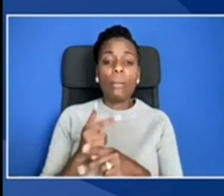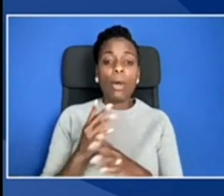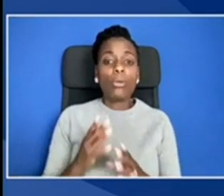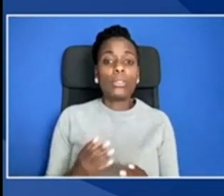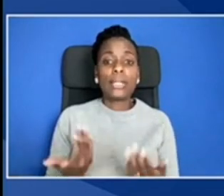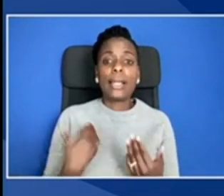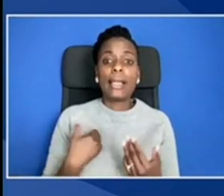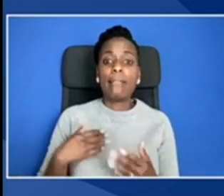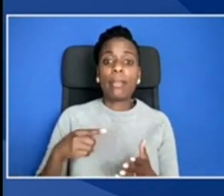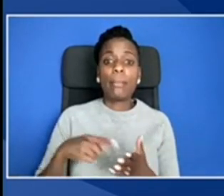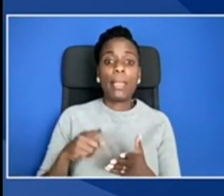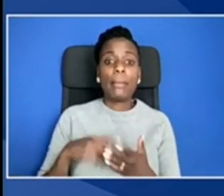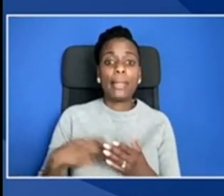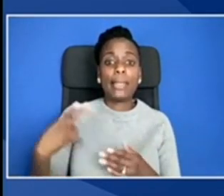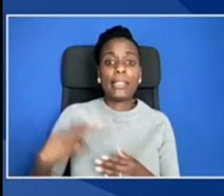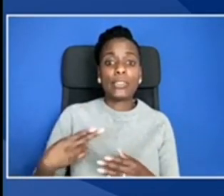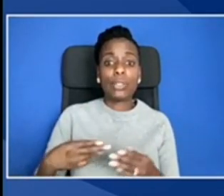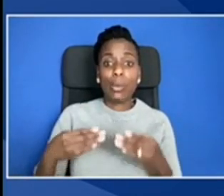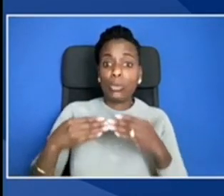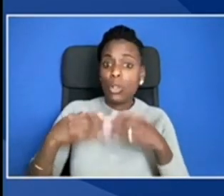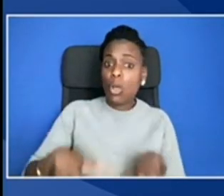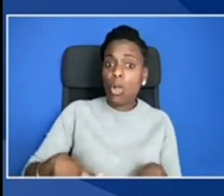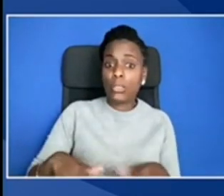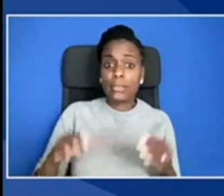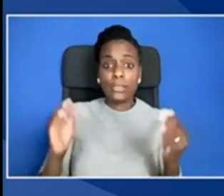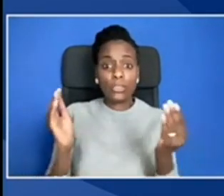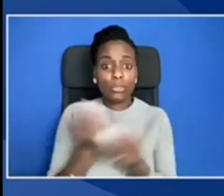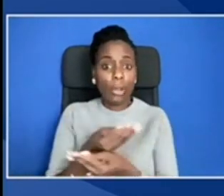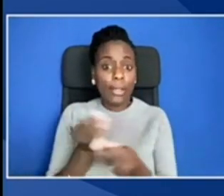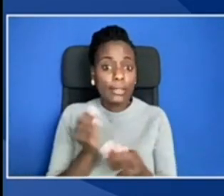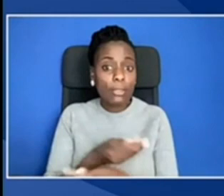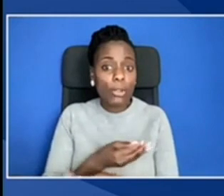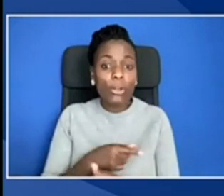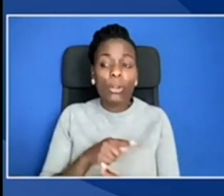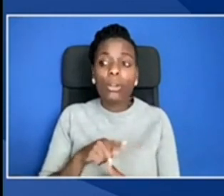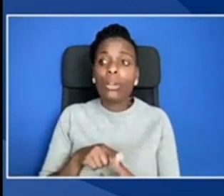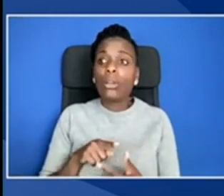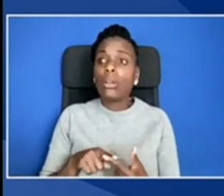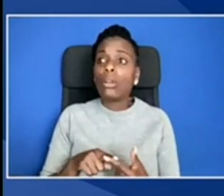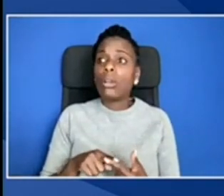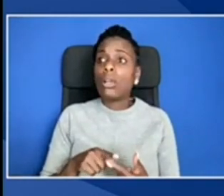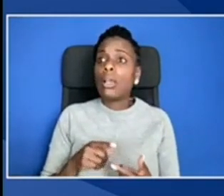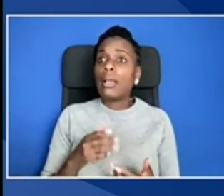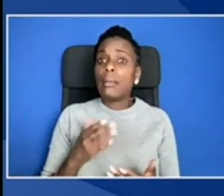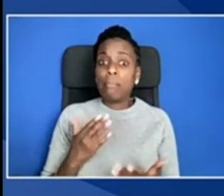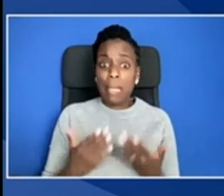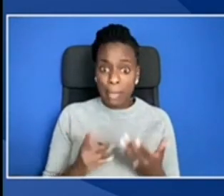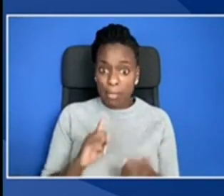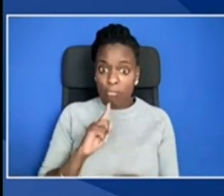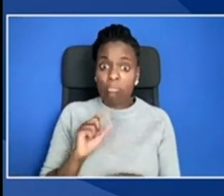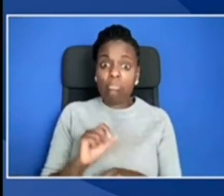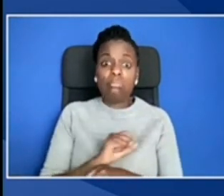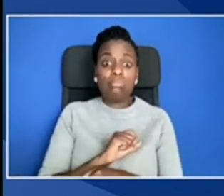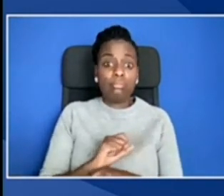was lost in transfers so that they may actually be eligible for one of the